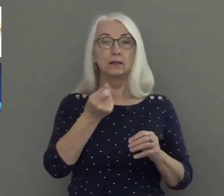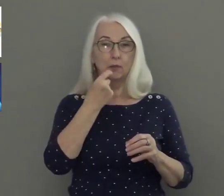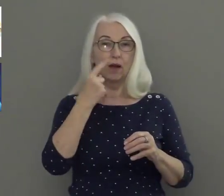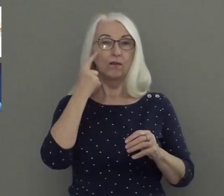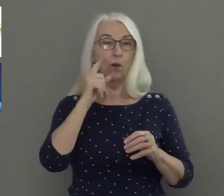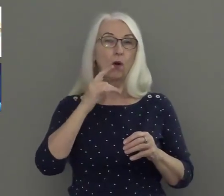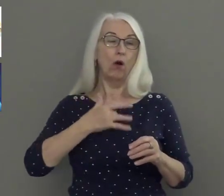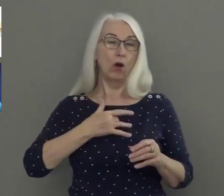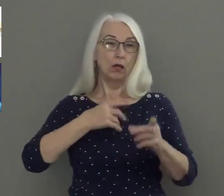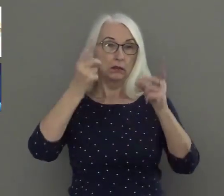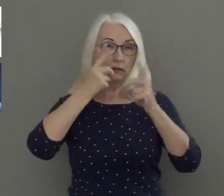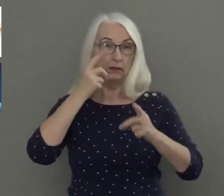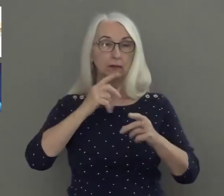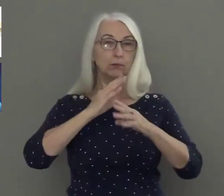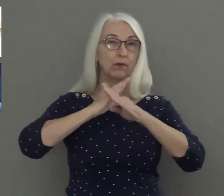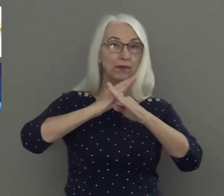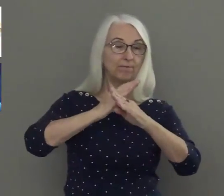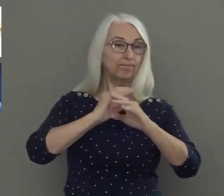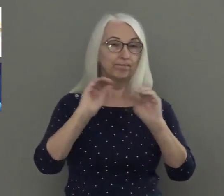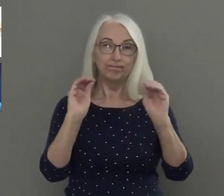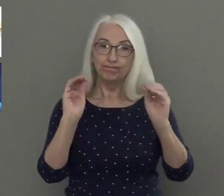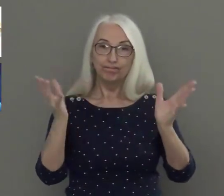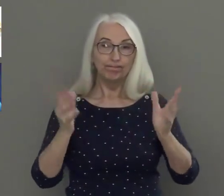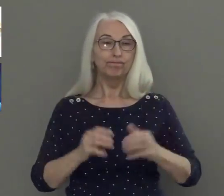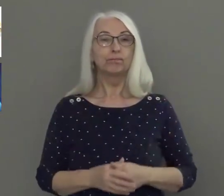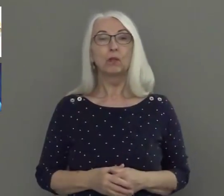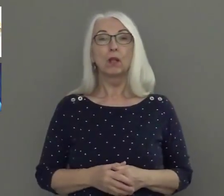supplement for heart disease prevention.